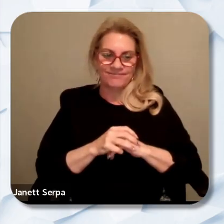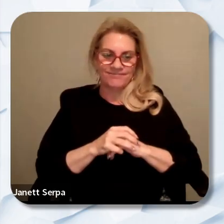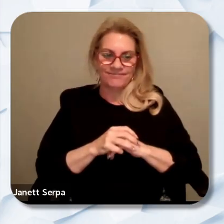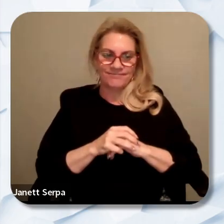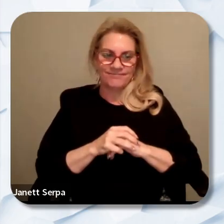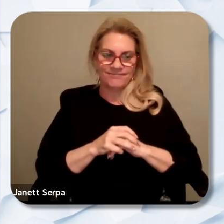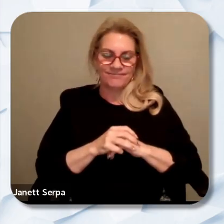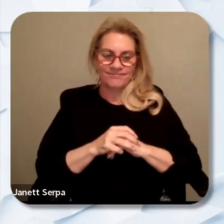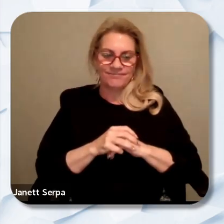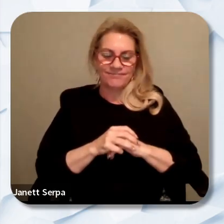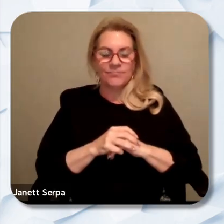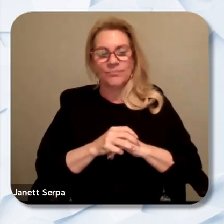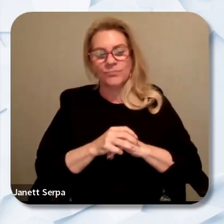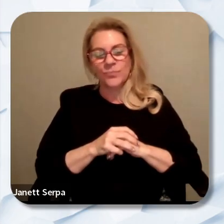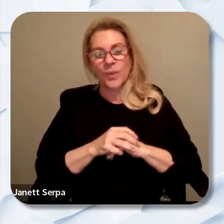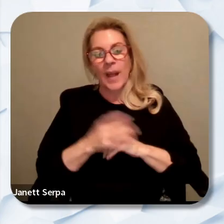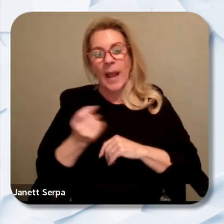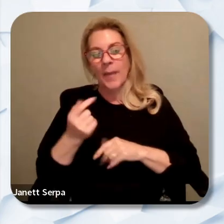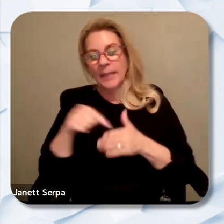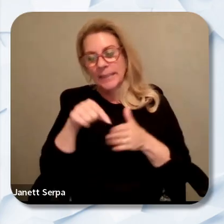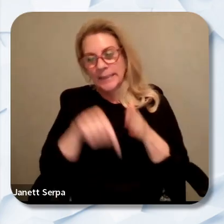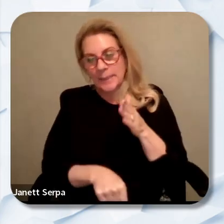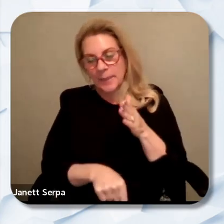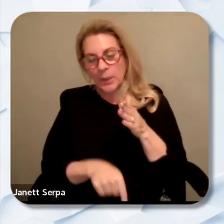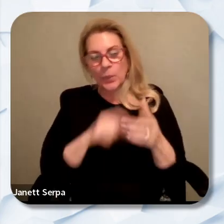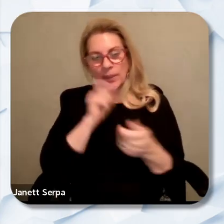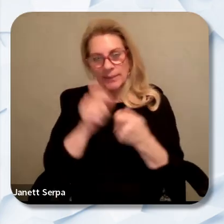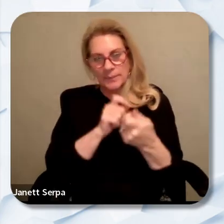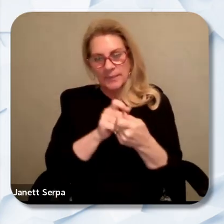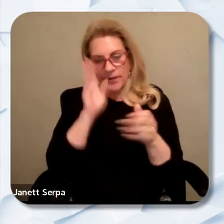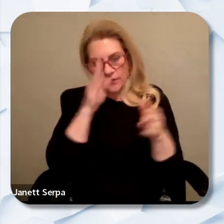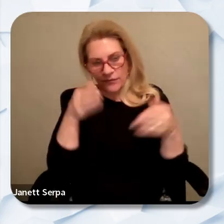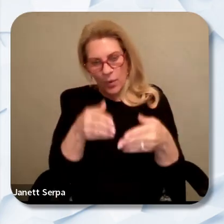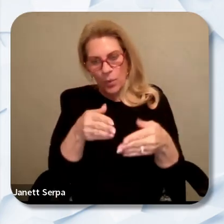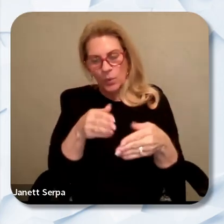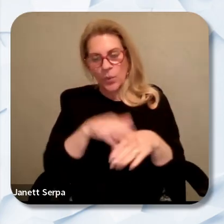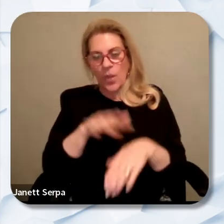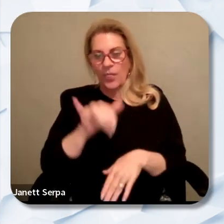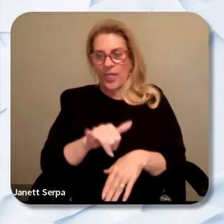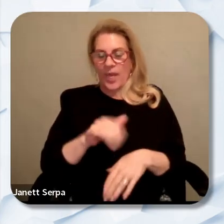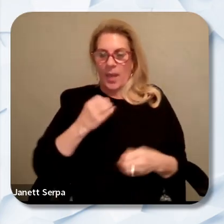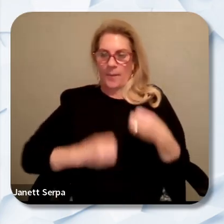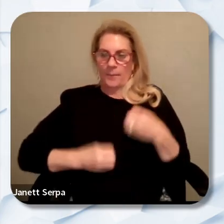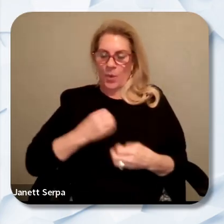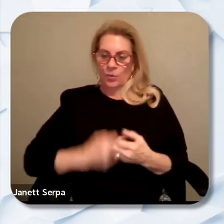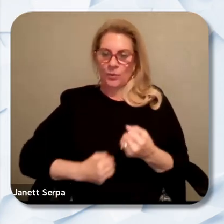To take us just a little bit deeper we're going to specifically focus on that emotional support